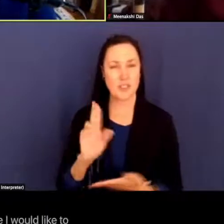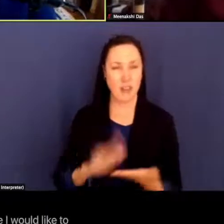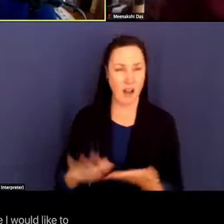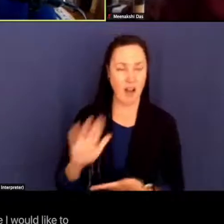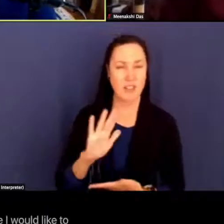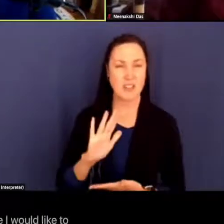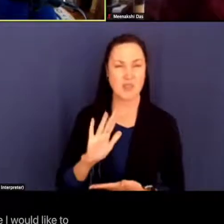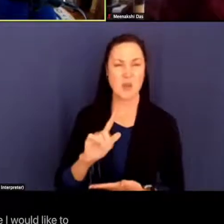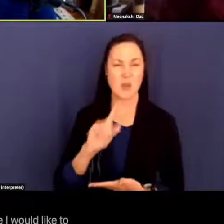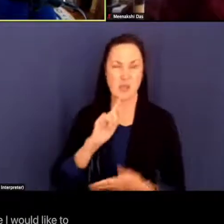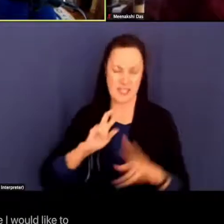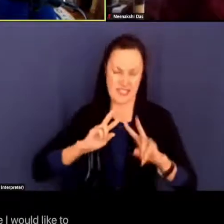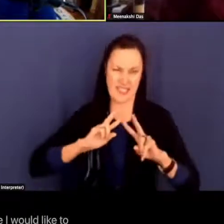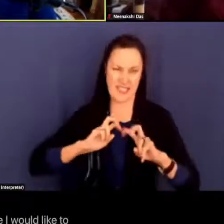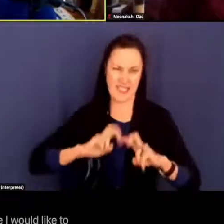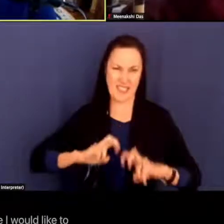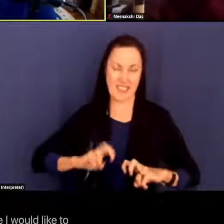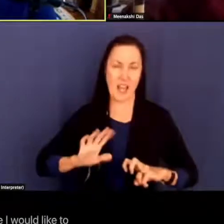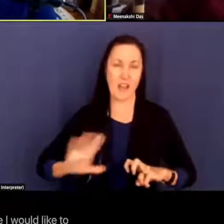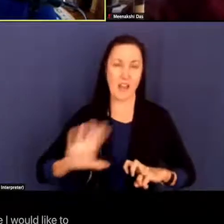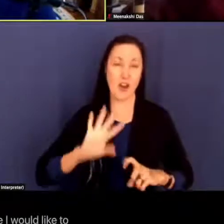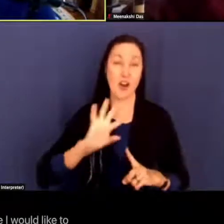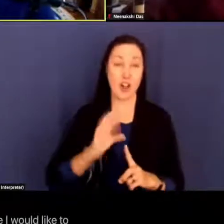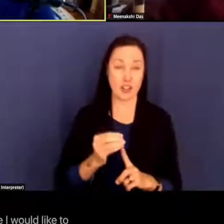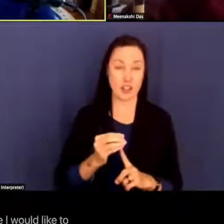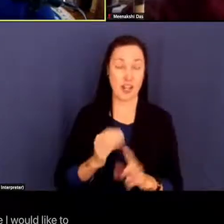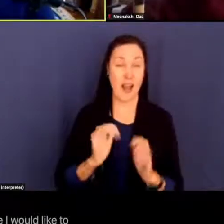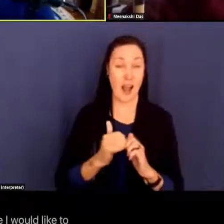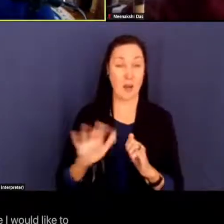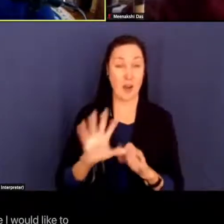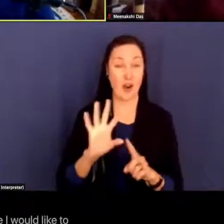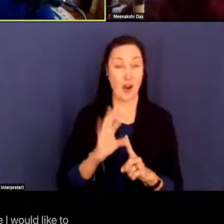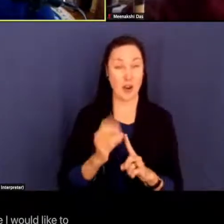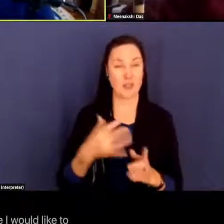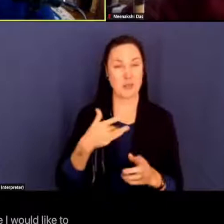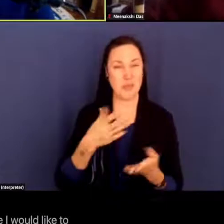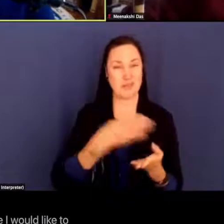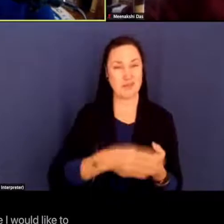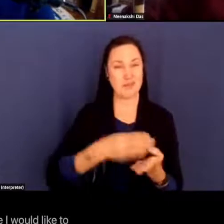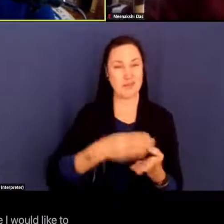at those kinds of cultures and how they exclude people because it is not just as simple as here